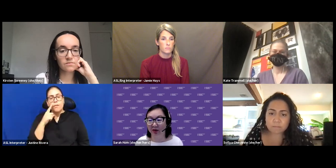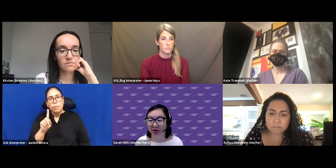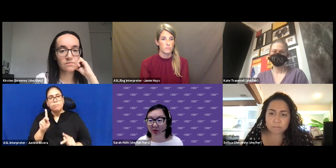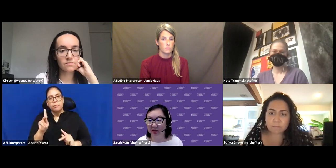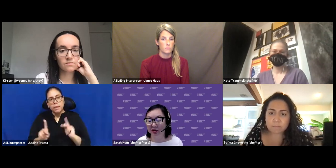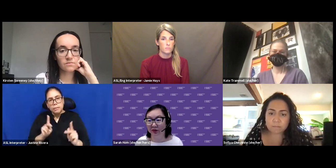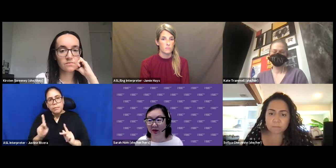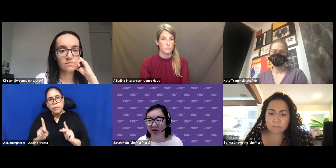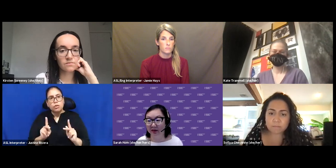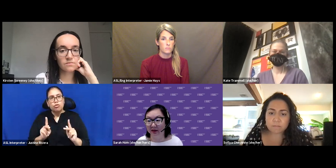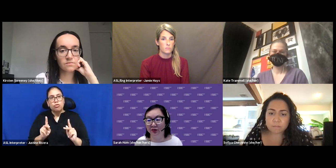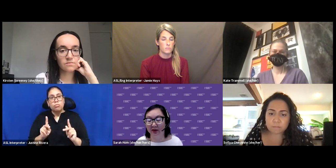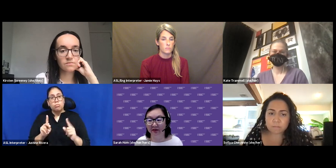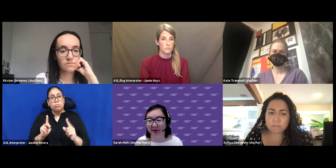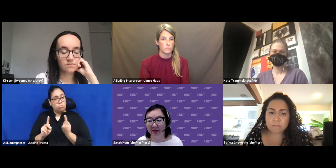our coworkers, for our colleagues, for our fellow